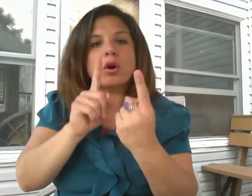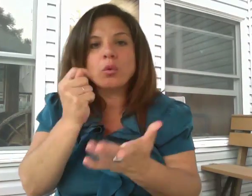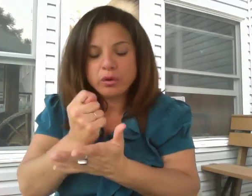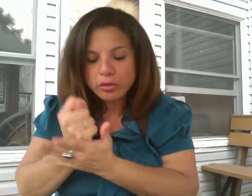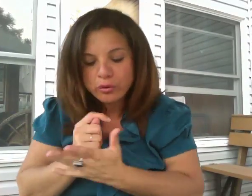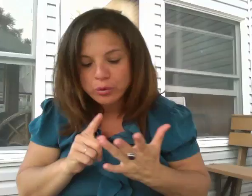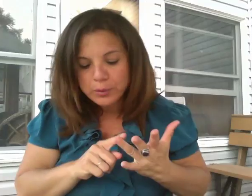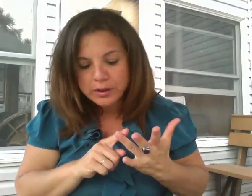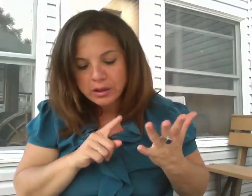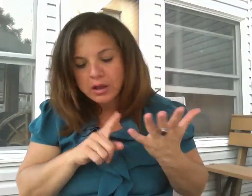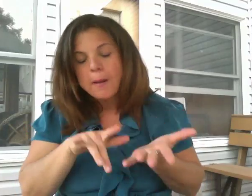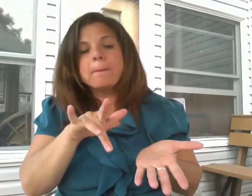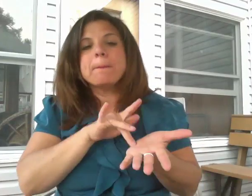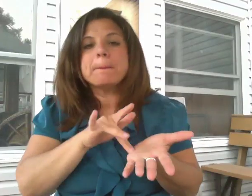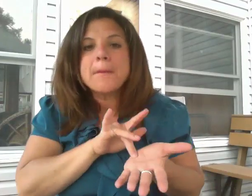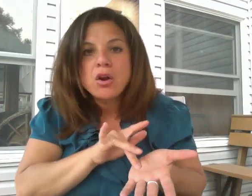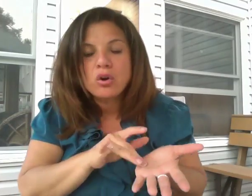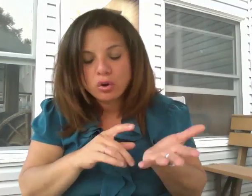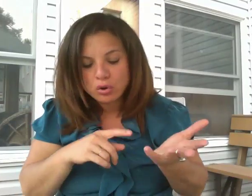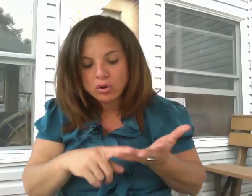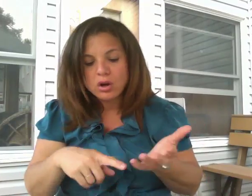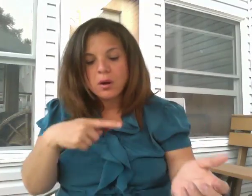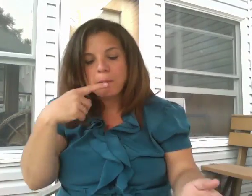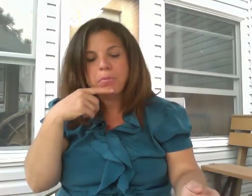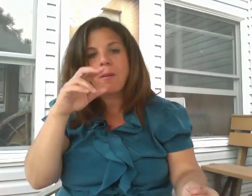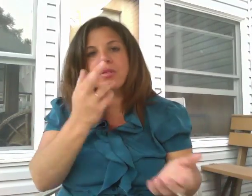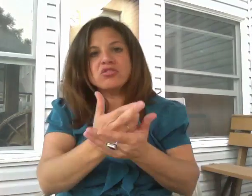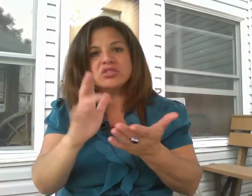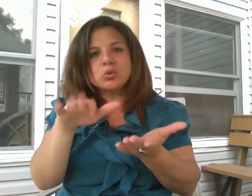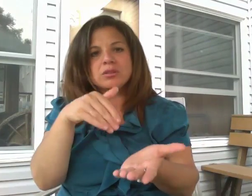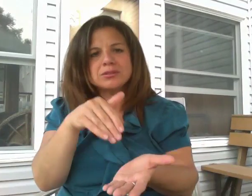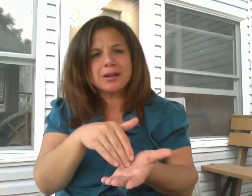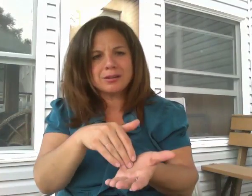therapy, medical, public resource center, and other. 0:07:08.139,0:06:15.720 It did not even include schools for the Deaf. Nada! It did not include or recognize it in the list. It was excluded! I could not even check it.